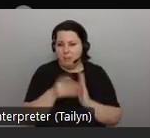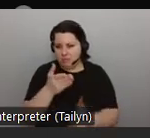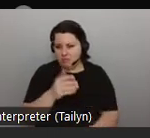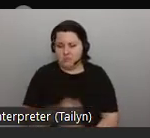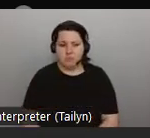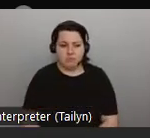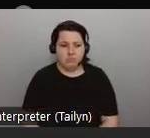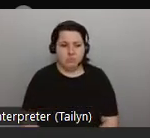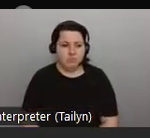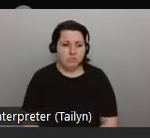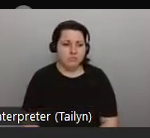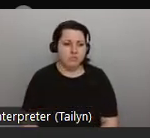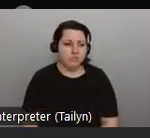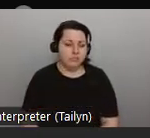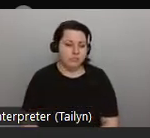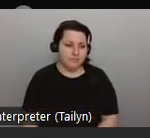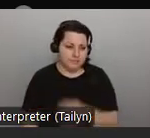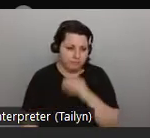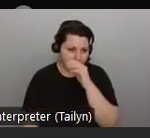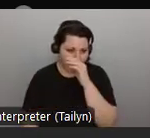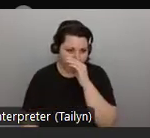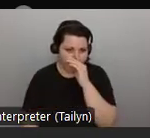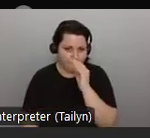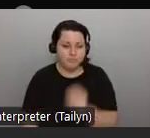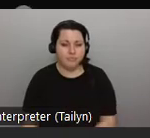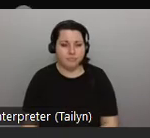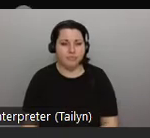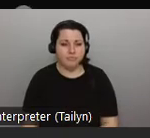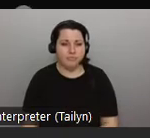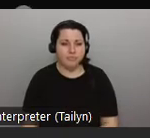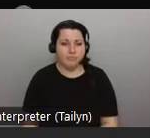Once you do that it kind of works the same way for checkboxes and such, they have it all in the same